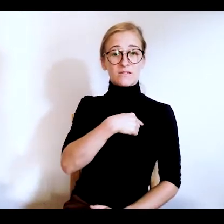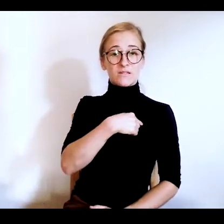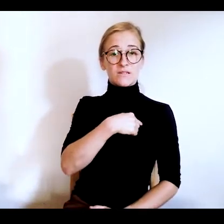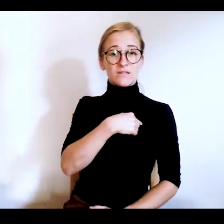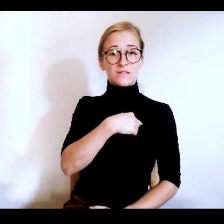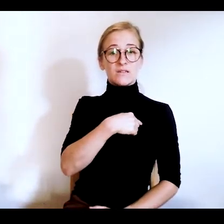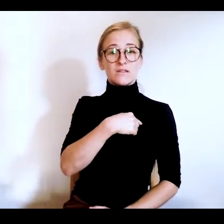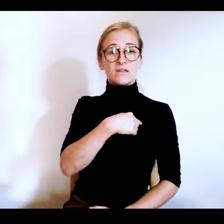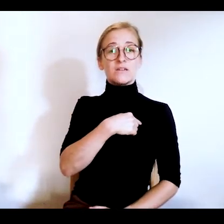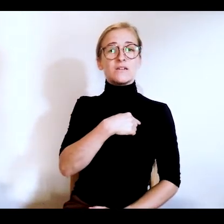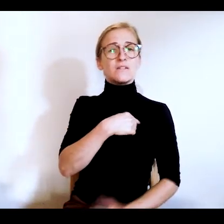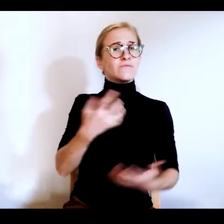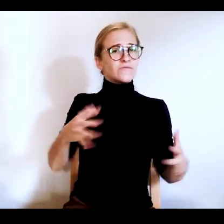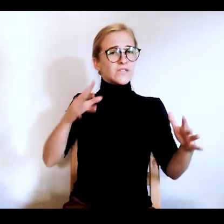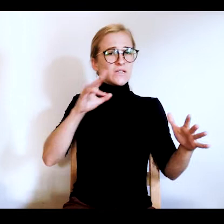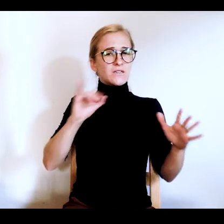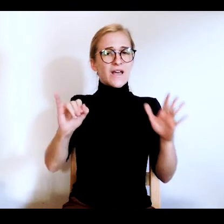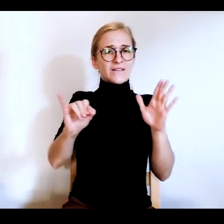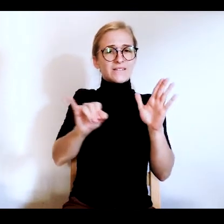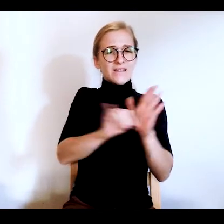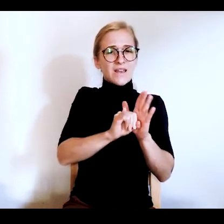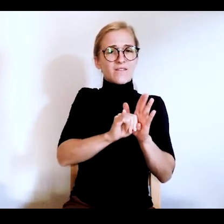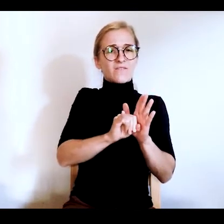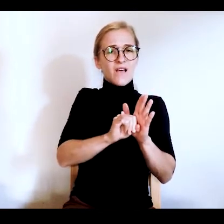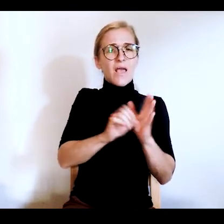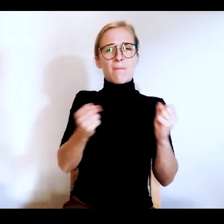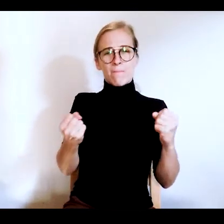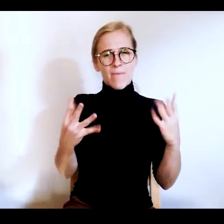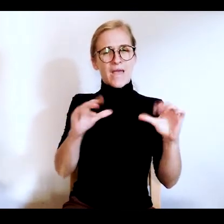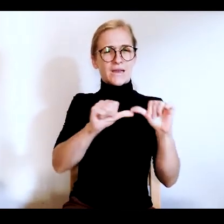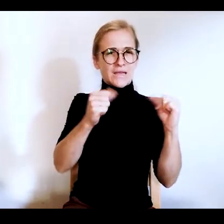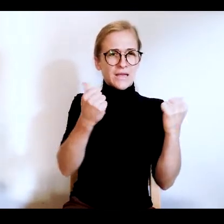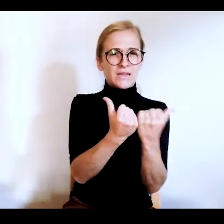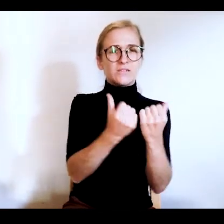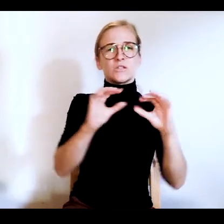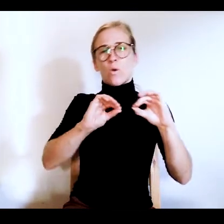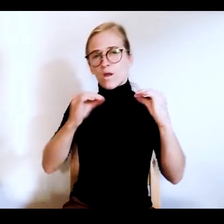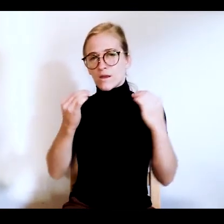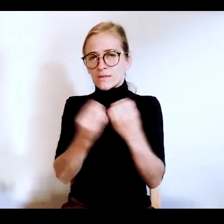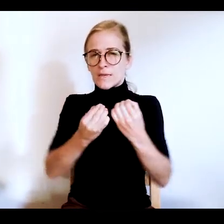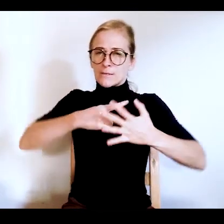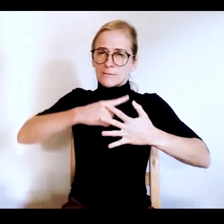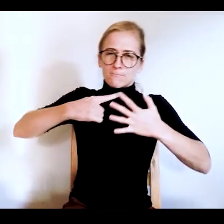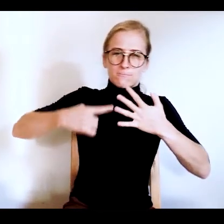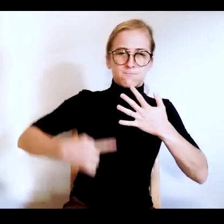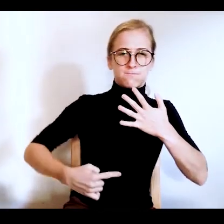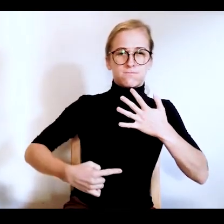we have been able to identify many of those agencies and organizations